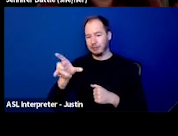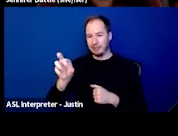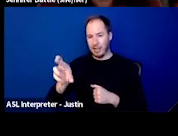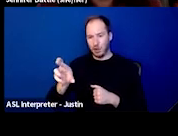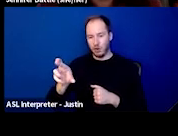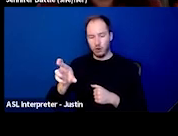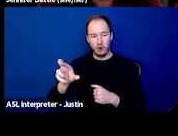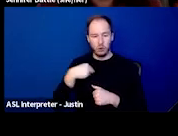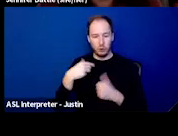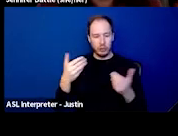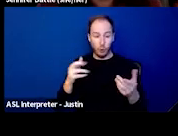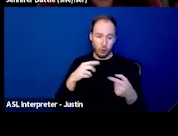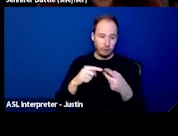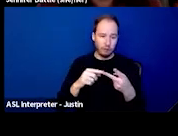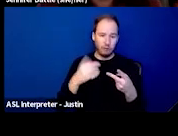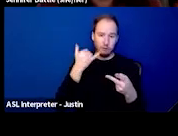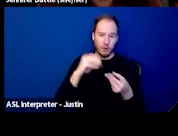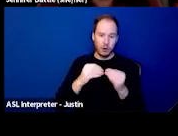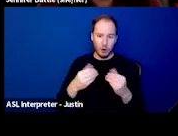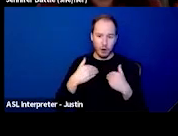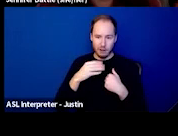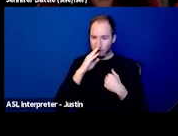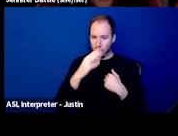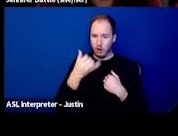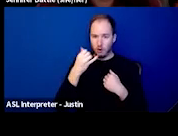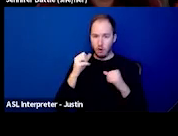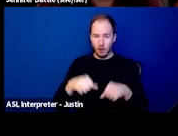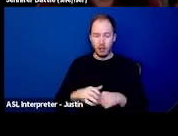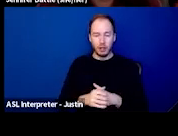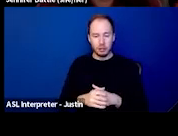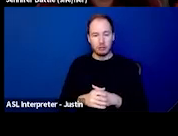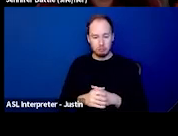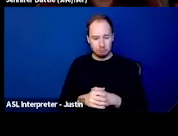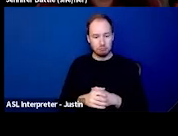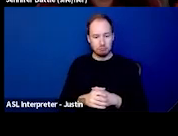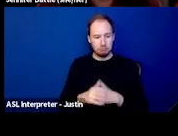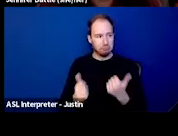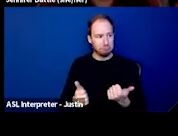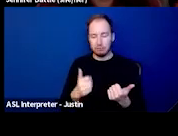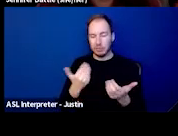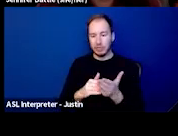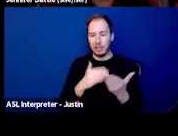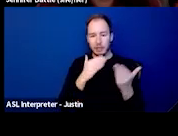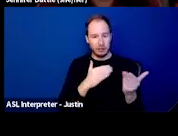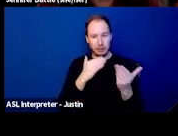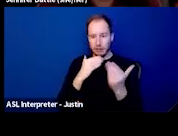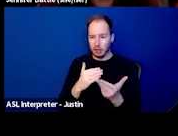or here is a phone number to directly reach us. With that, I can't thank you enough for being here